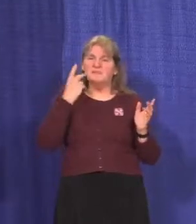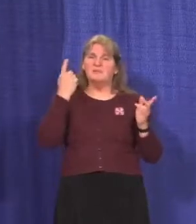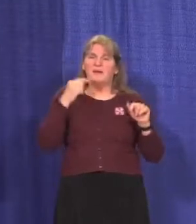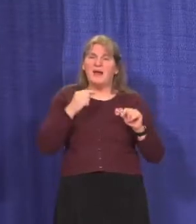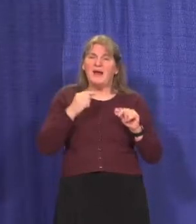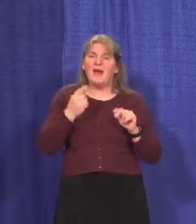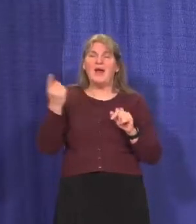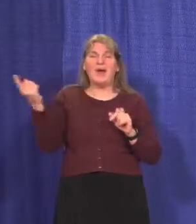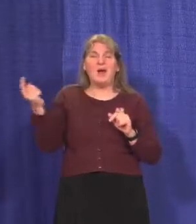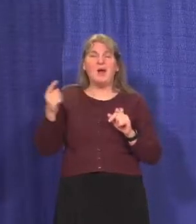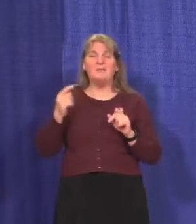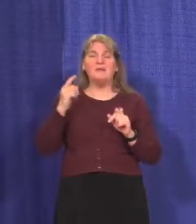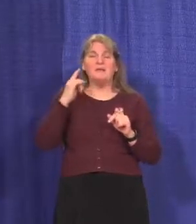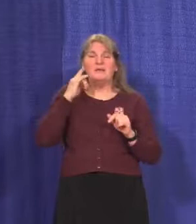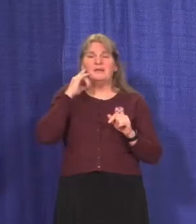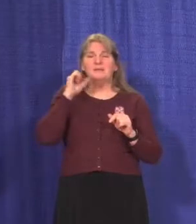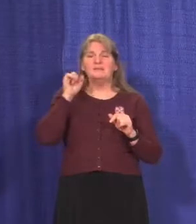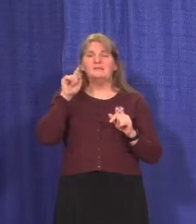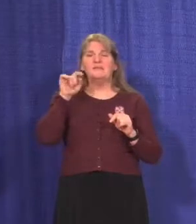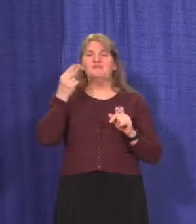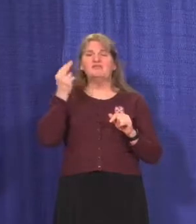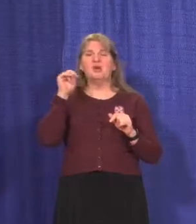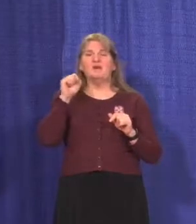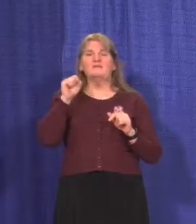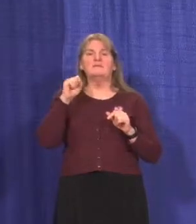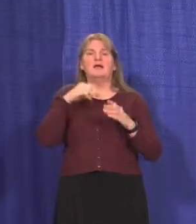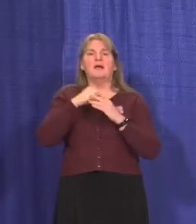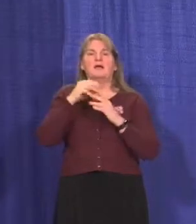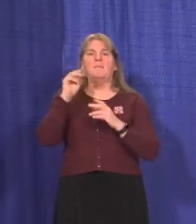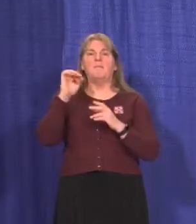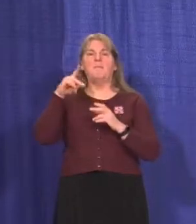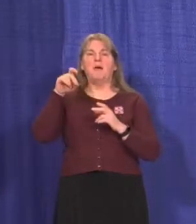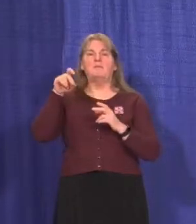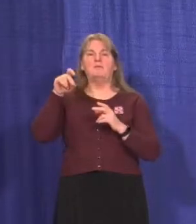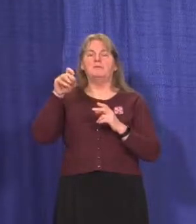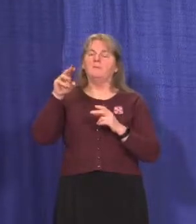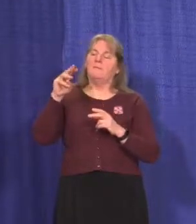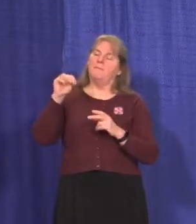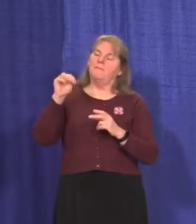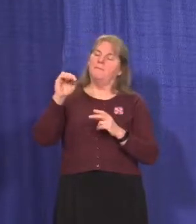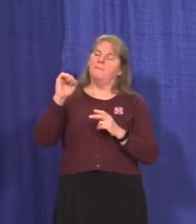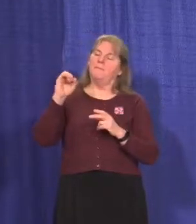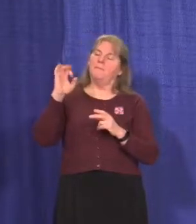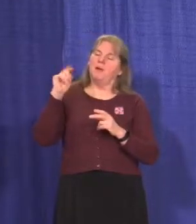is -- even achieve medical officer Doctor Fitzgerald